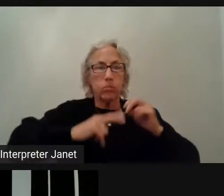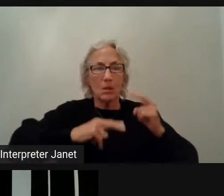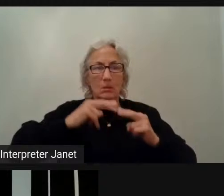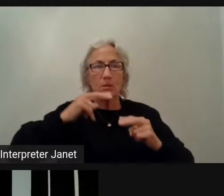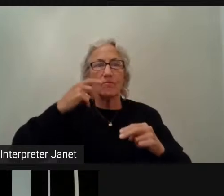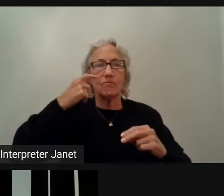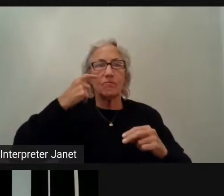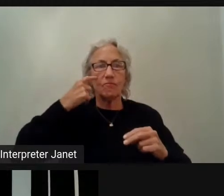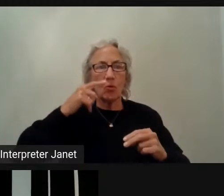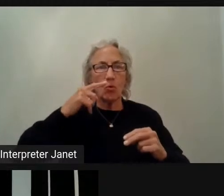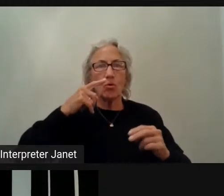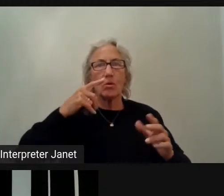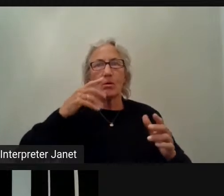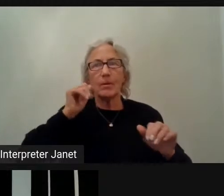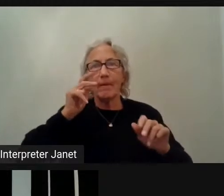That was the opening keynote and I think that is a smart